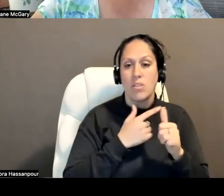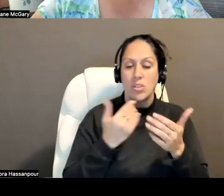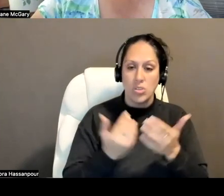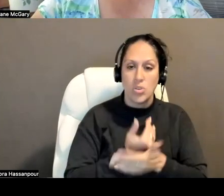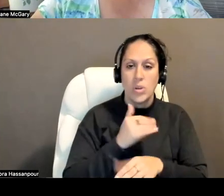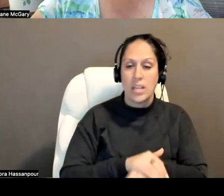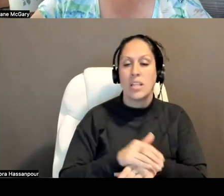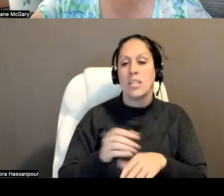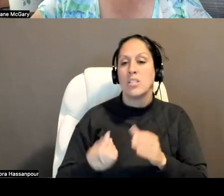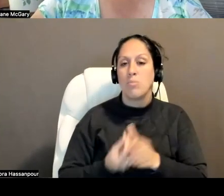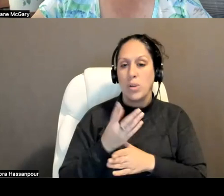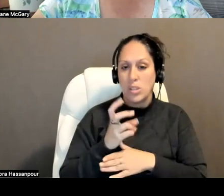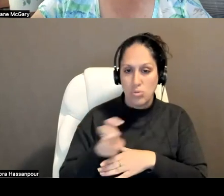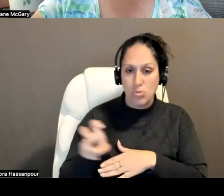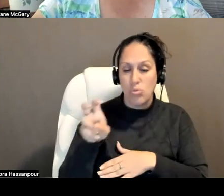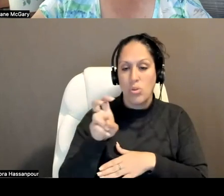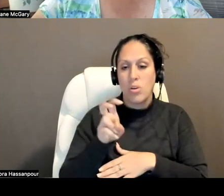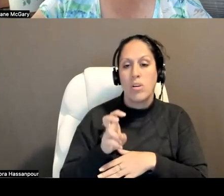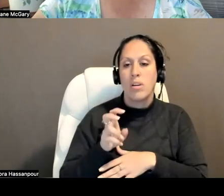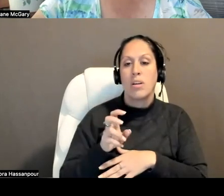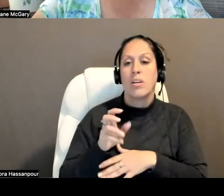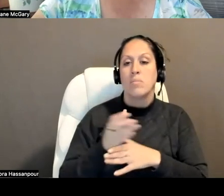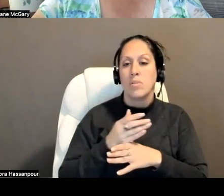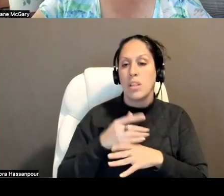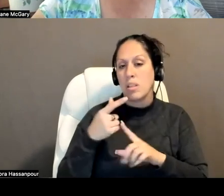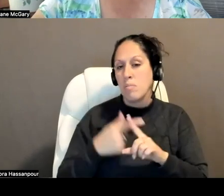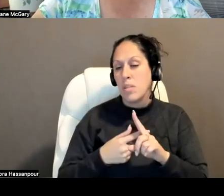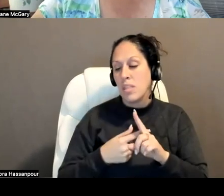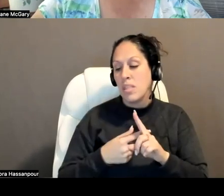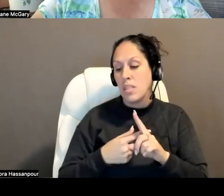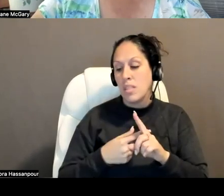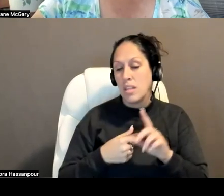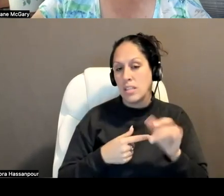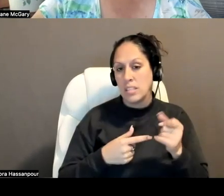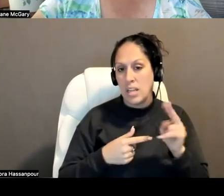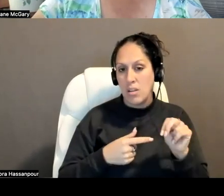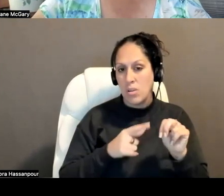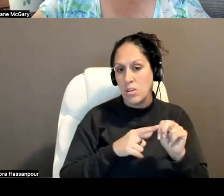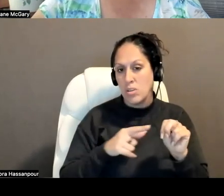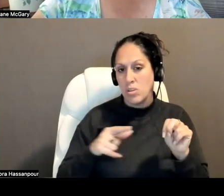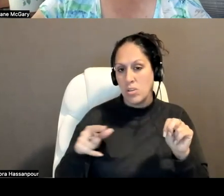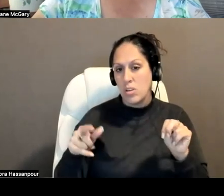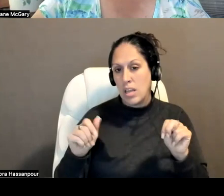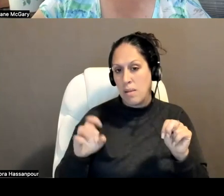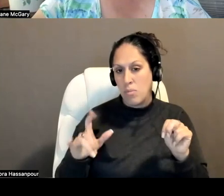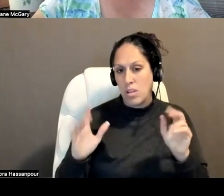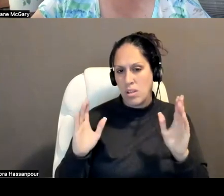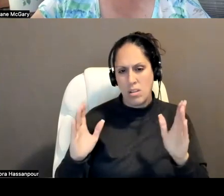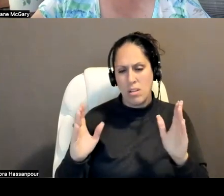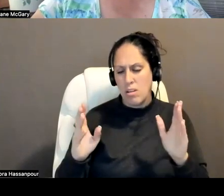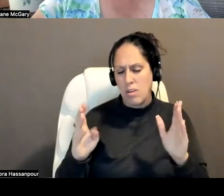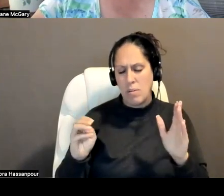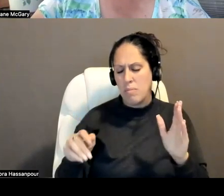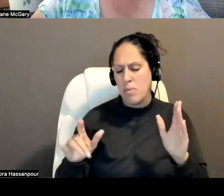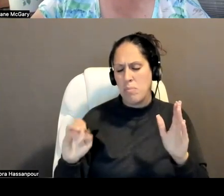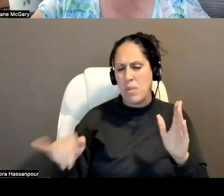spring tour, um between uh, the months of uh, January to April, or April or May. And then,